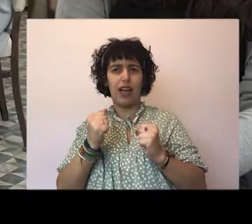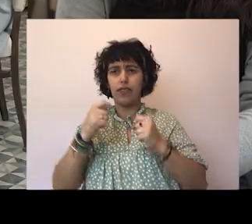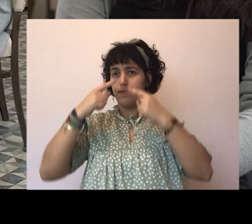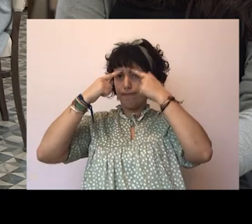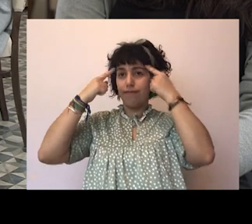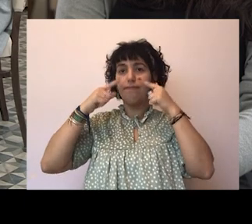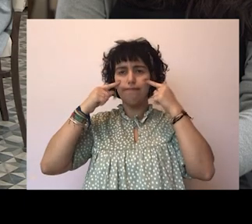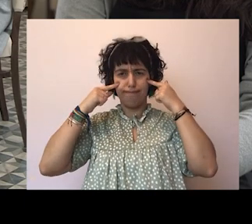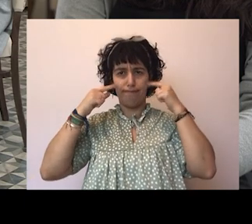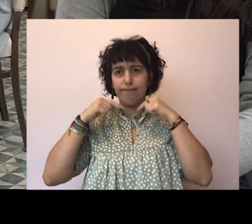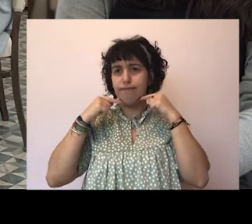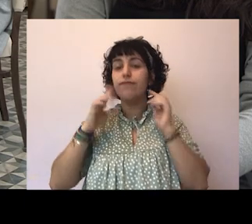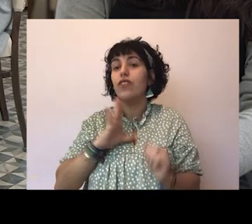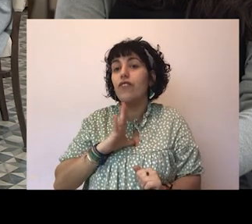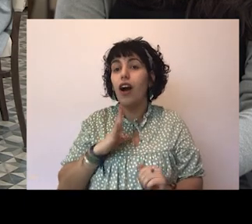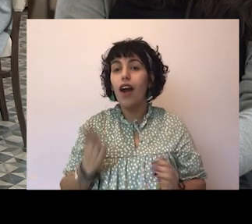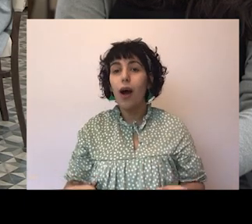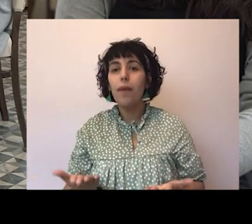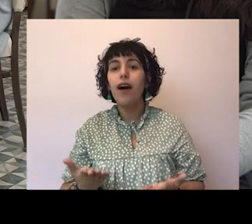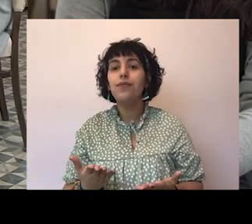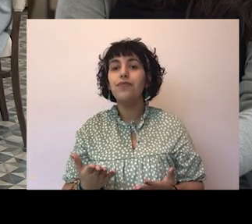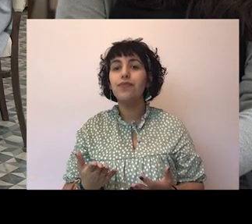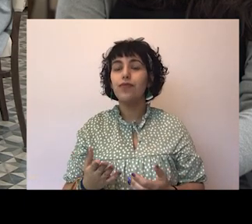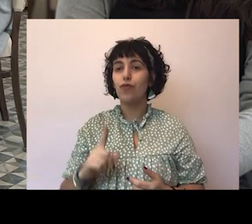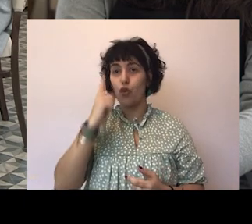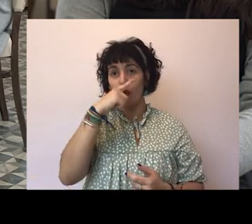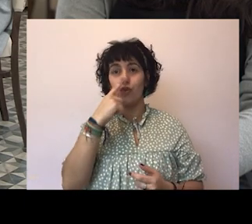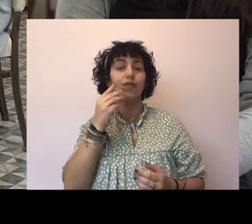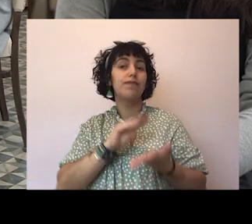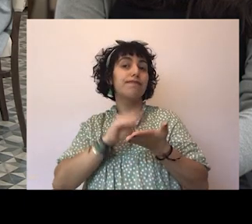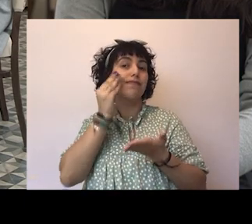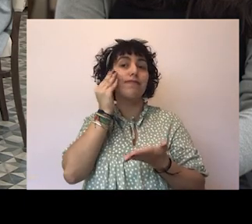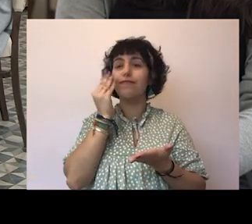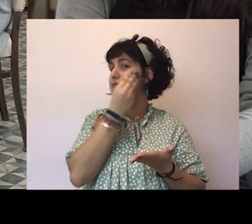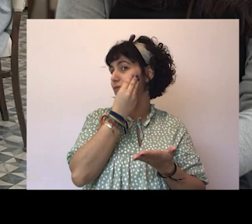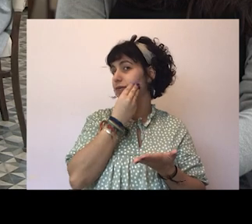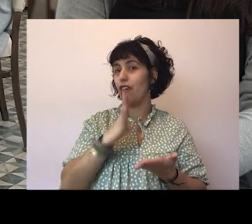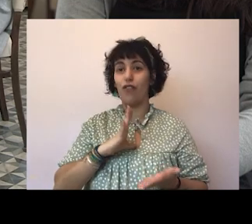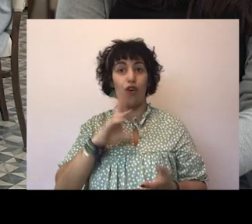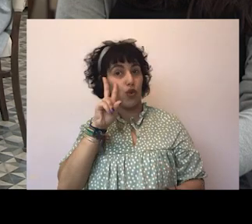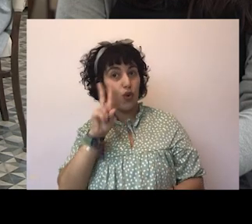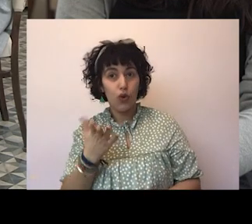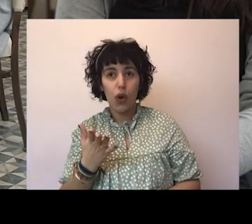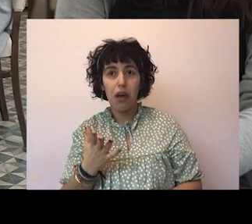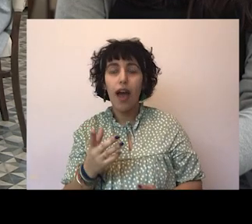In fact, he sees a physique he wants to have, in women's clothes.